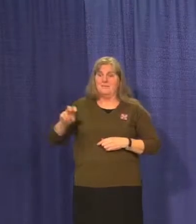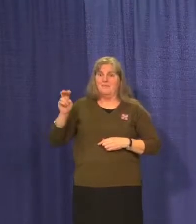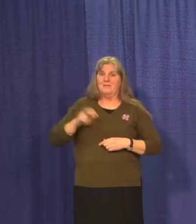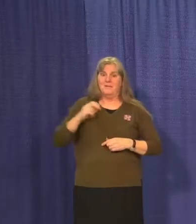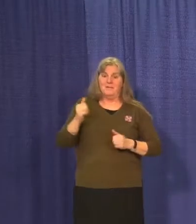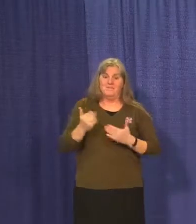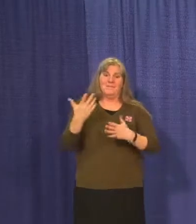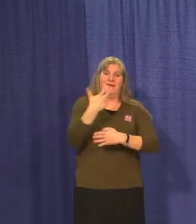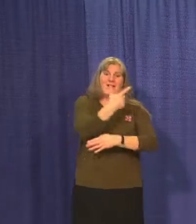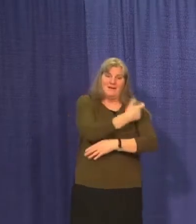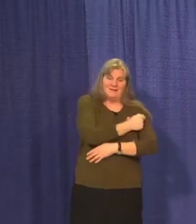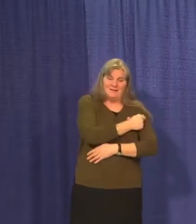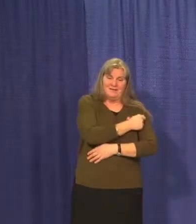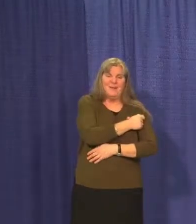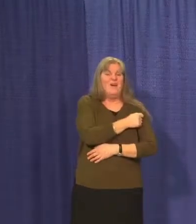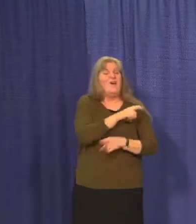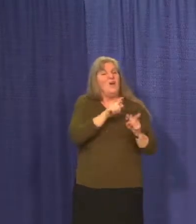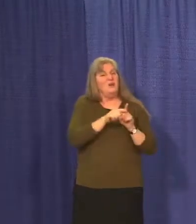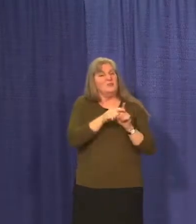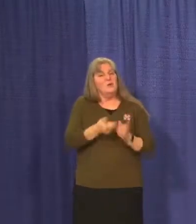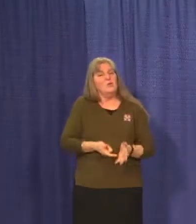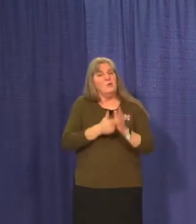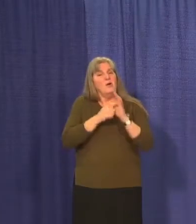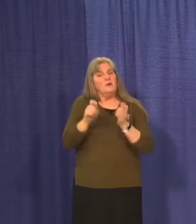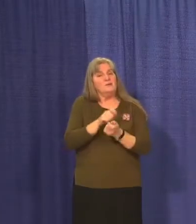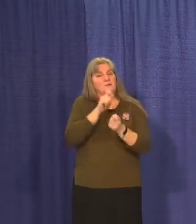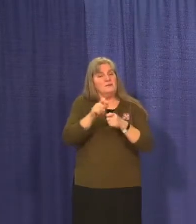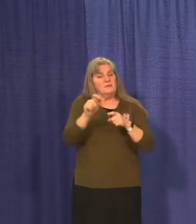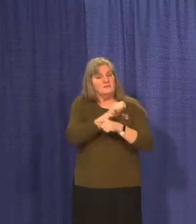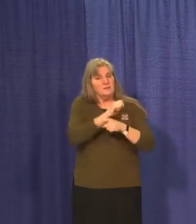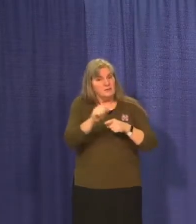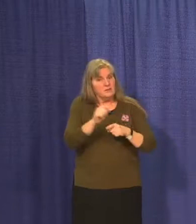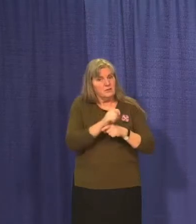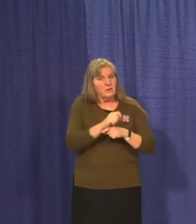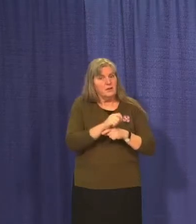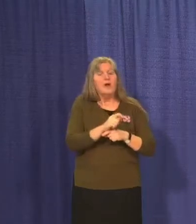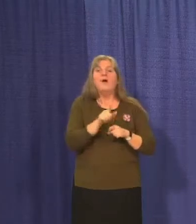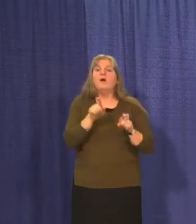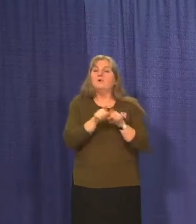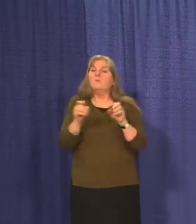Yukon while the detailed training of more vaccinated